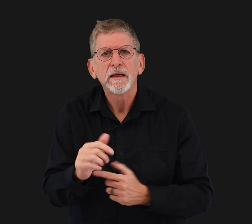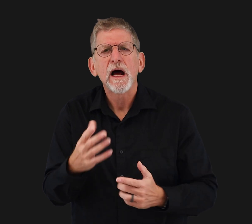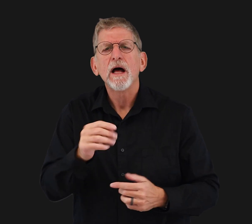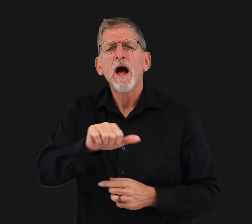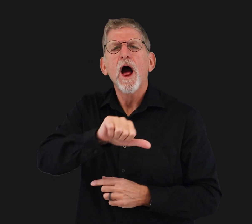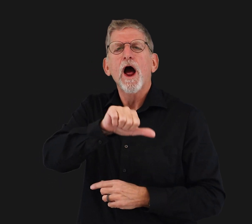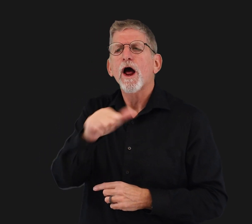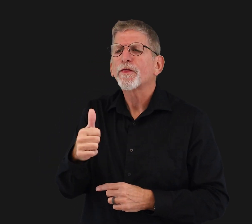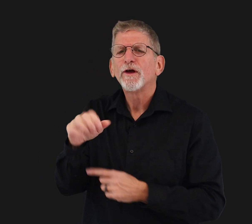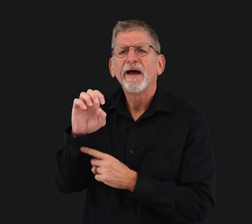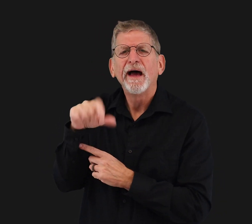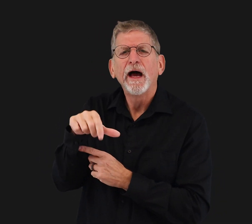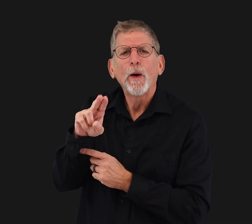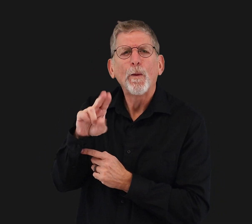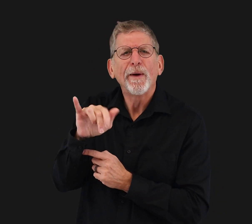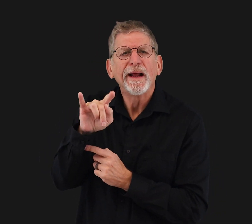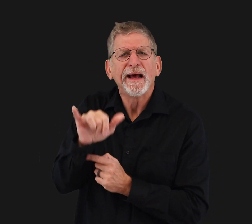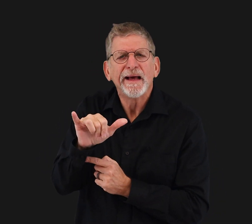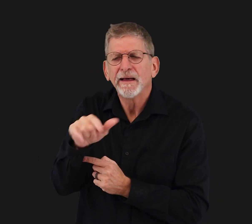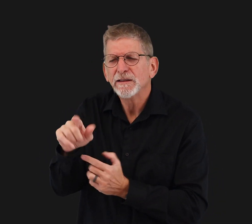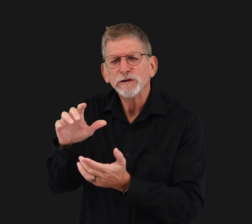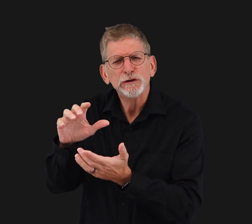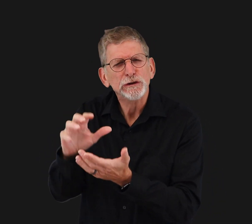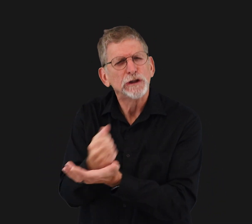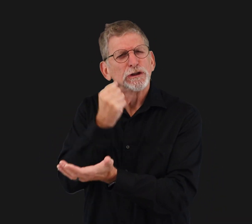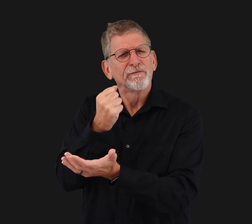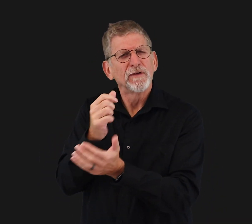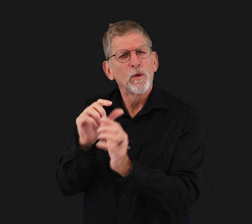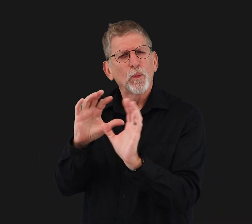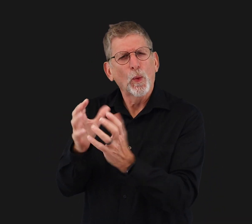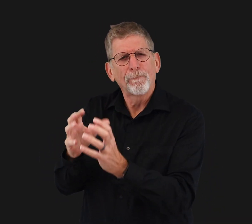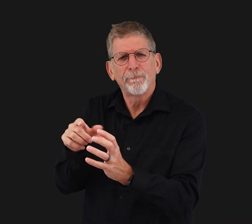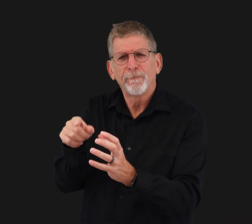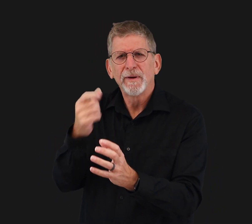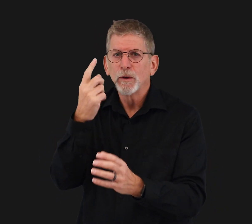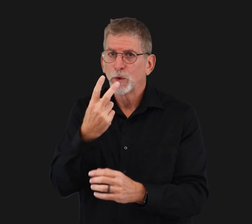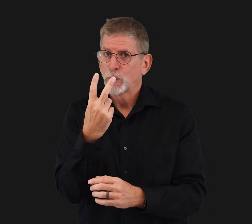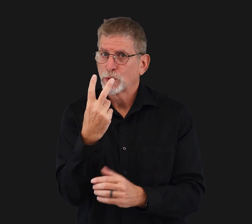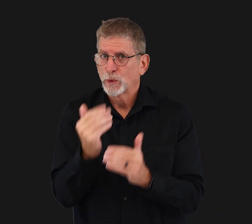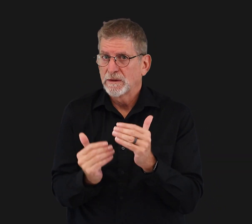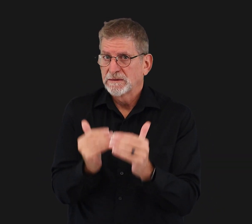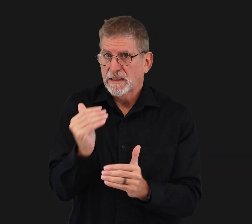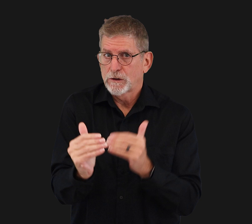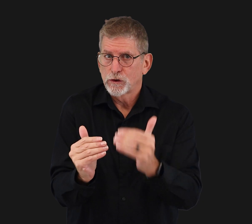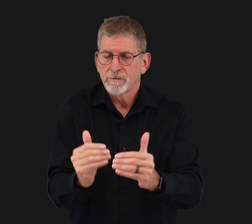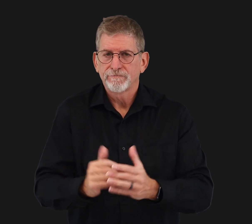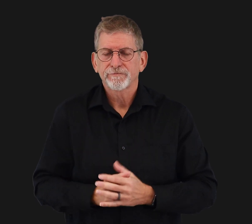and other equity-deserving groups in two stages.